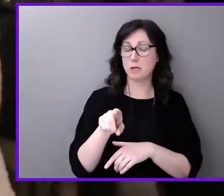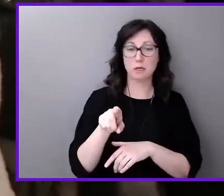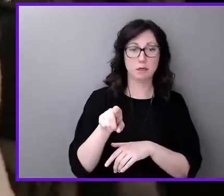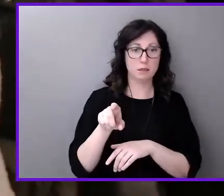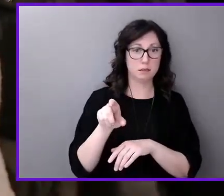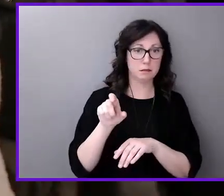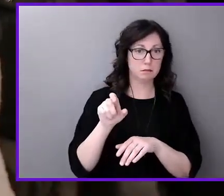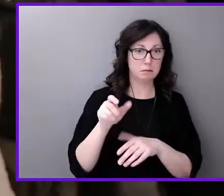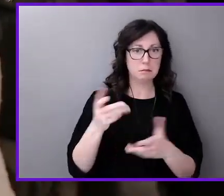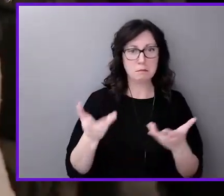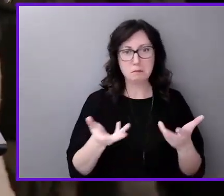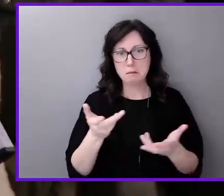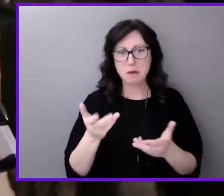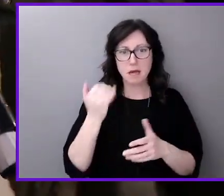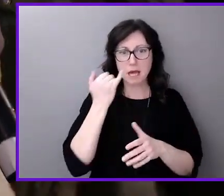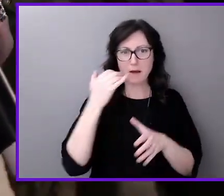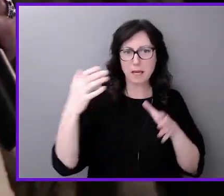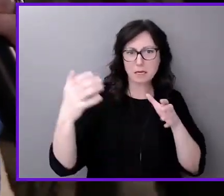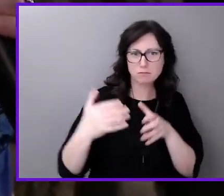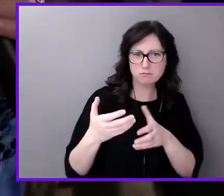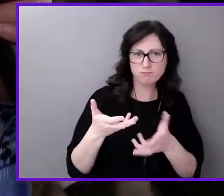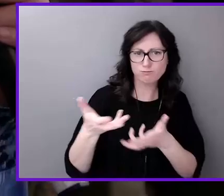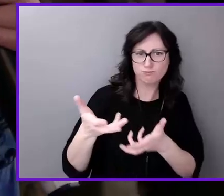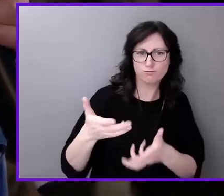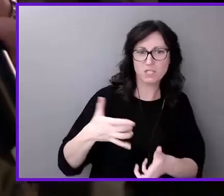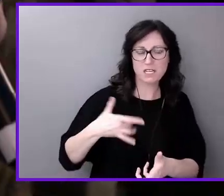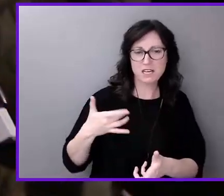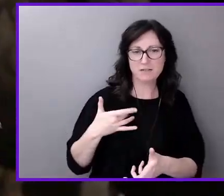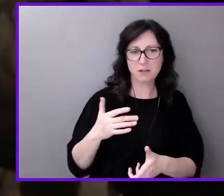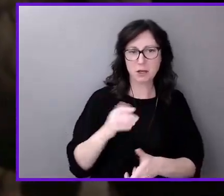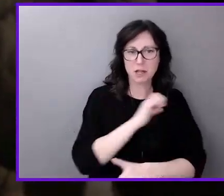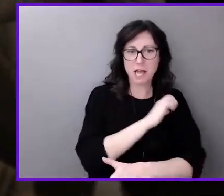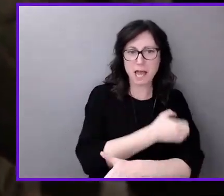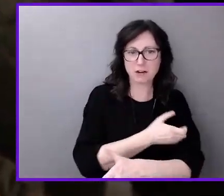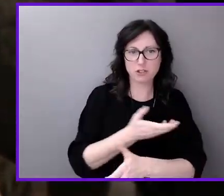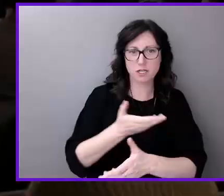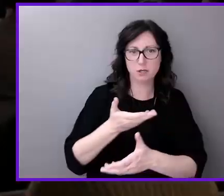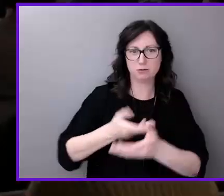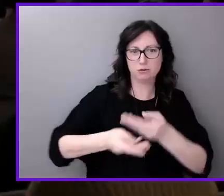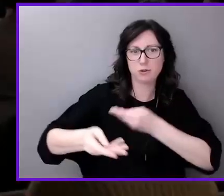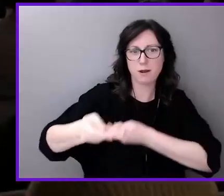a feeling for the energy of the person because I think energy is important.